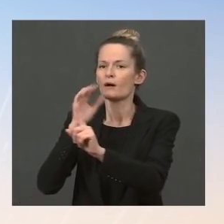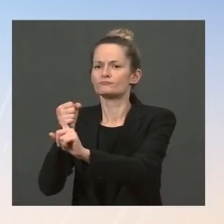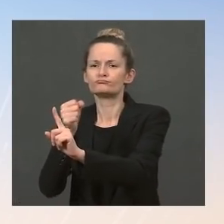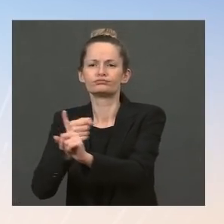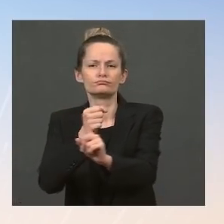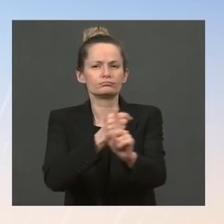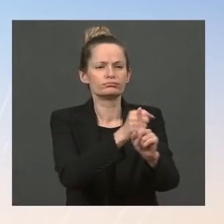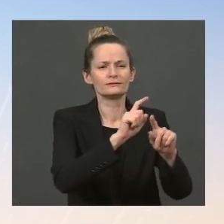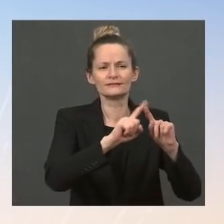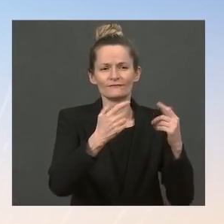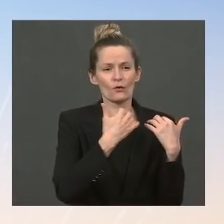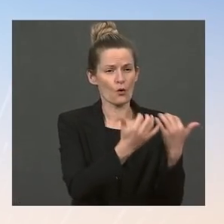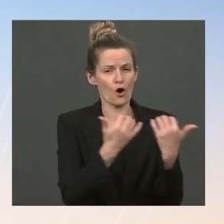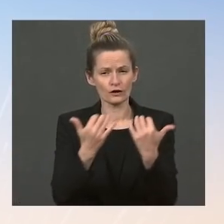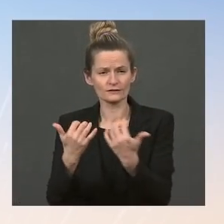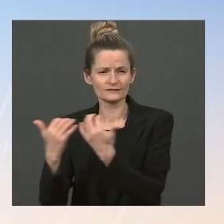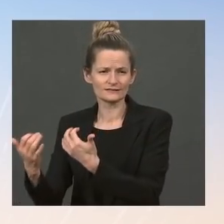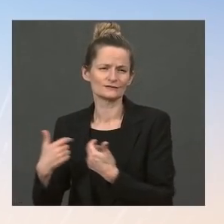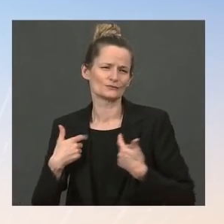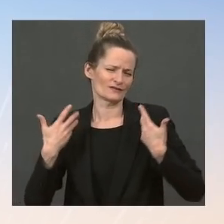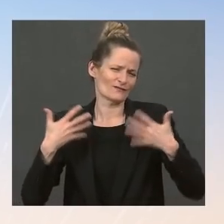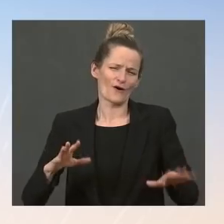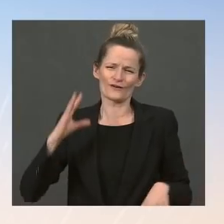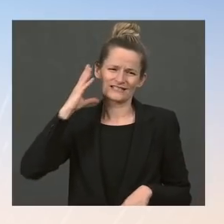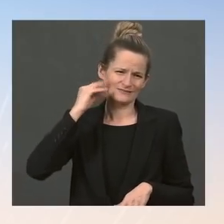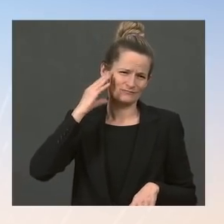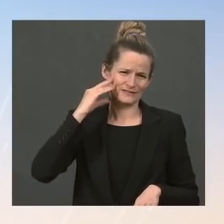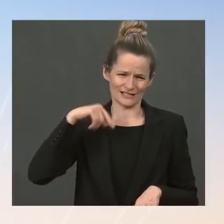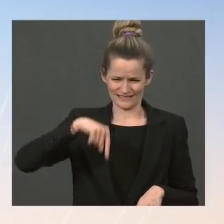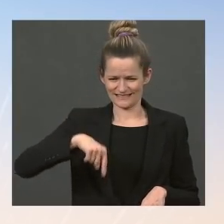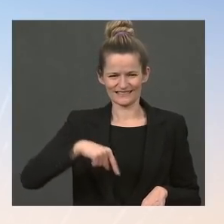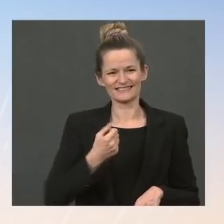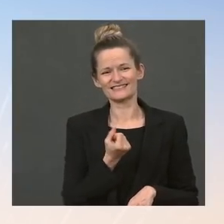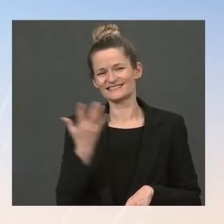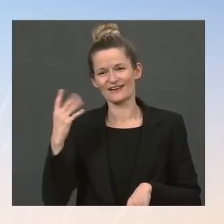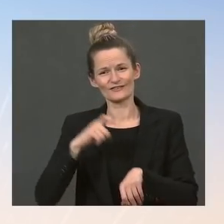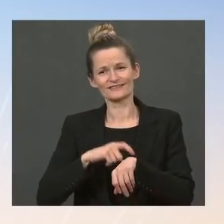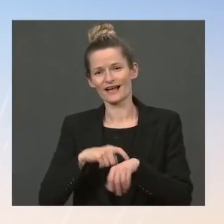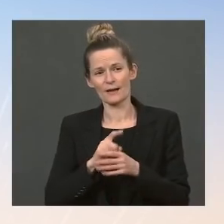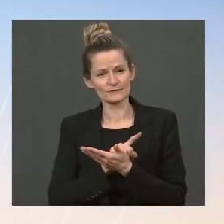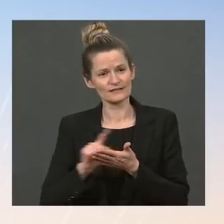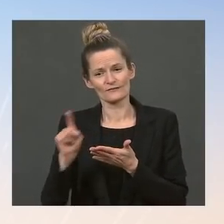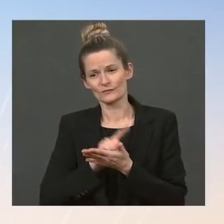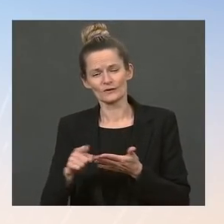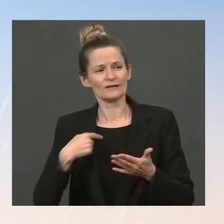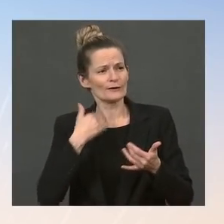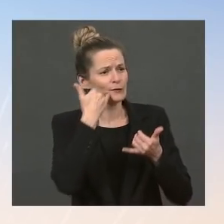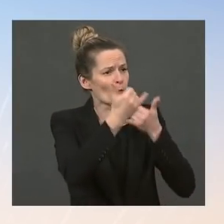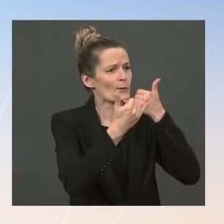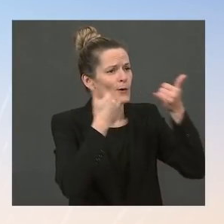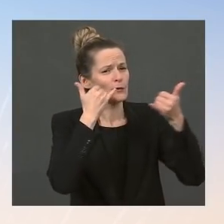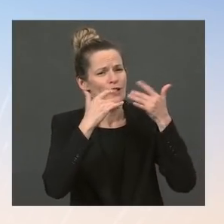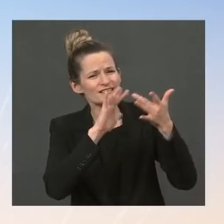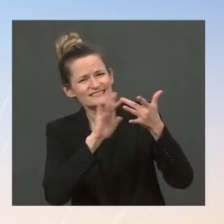We have calls every week, multiple times a week from our engagement team with a range of officials